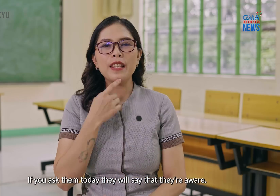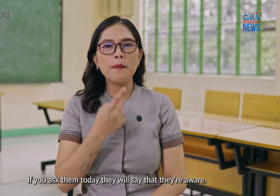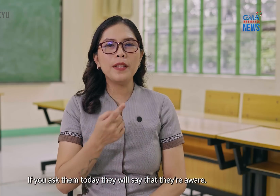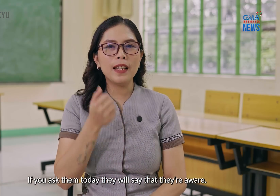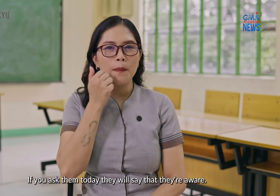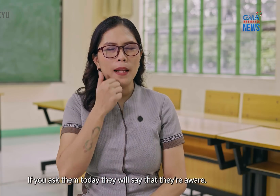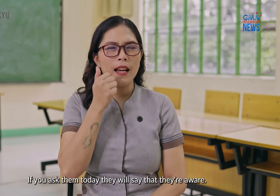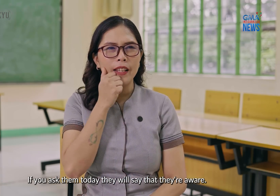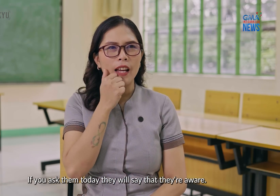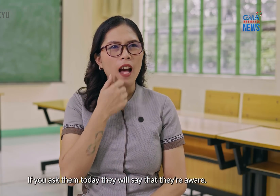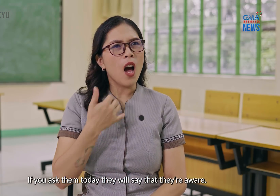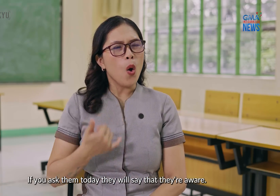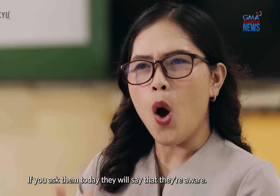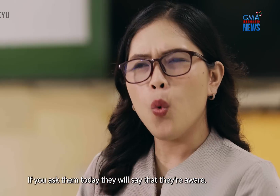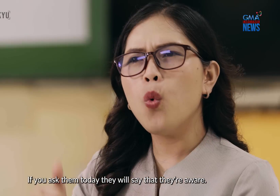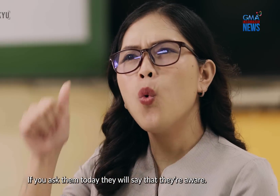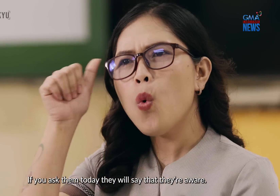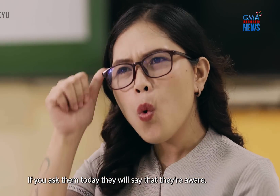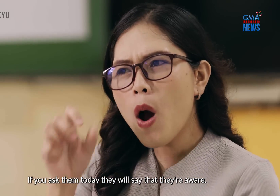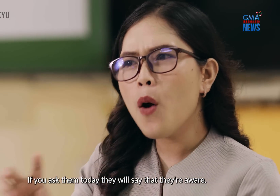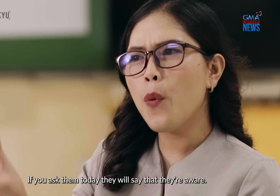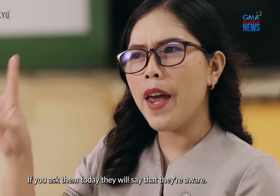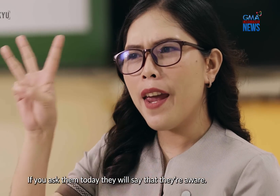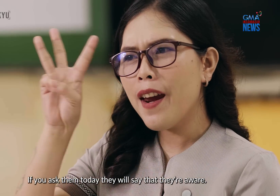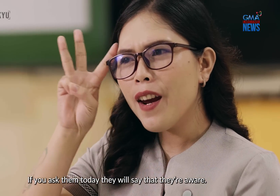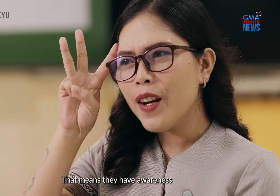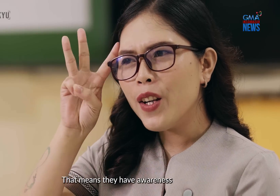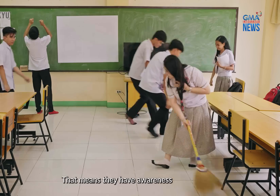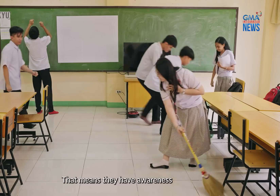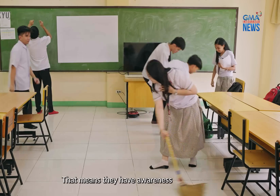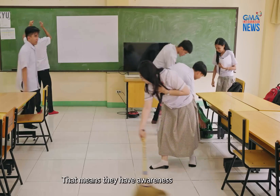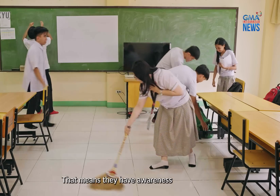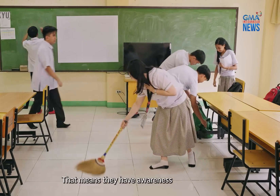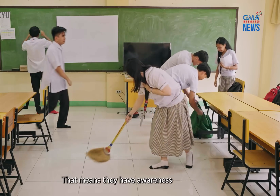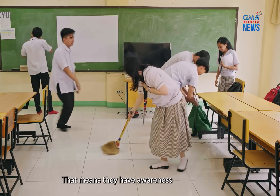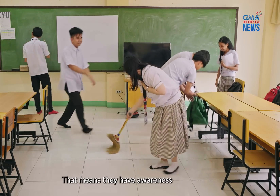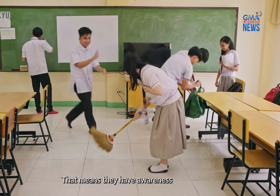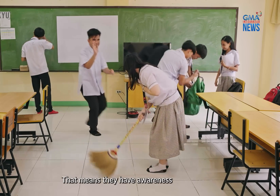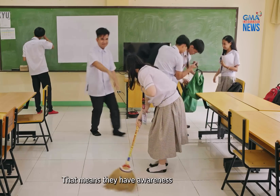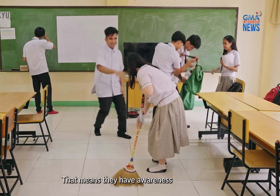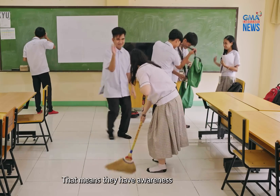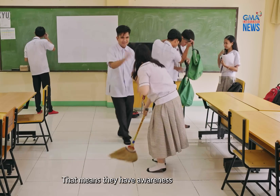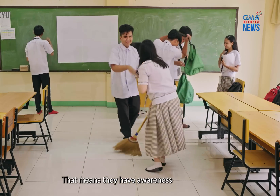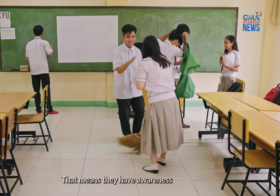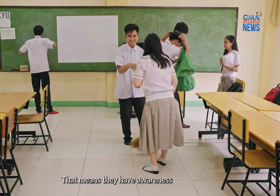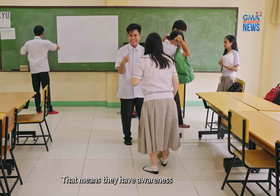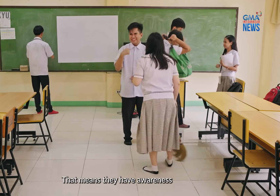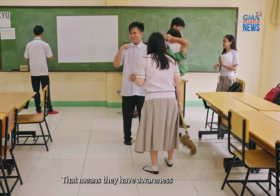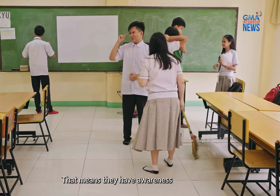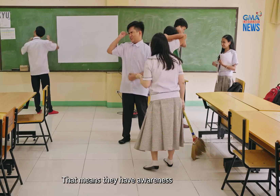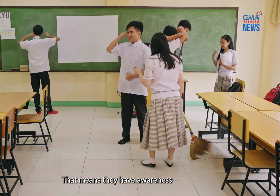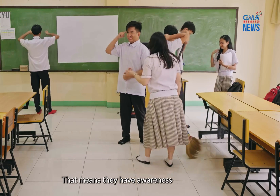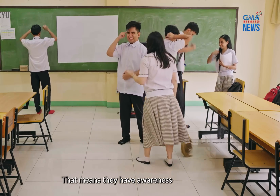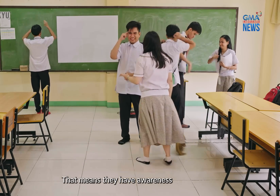or dramatize what is happening to them and what they're experiencing.